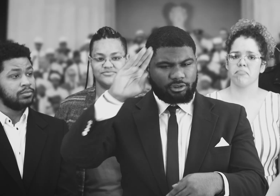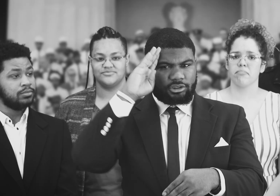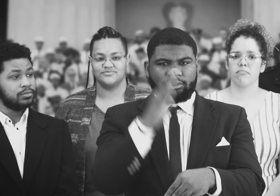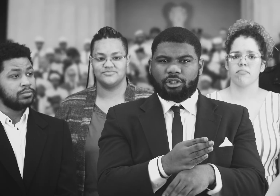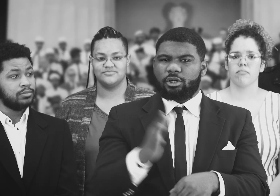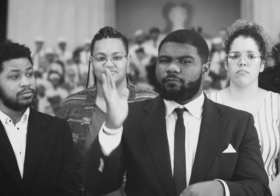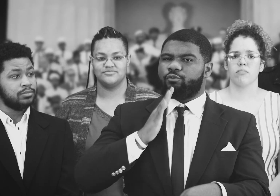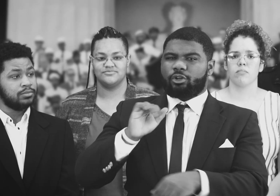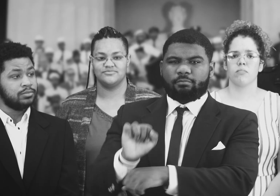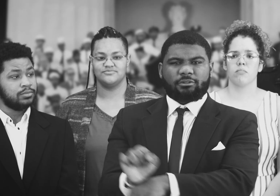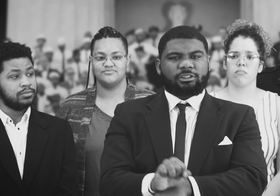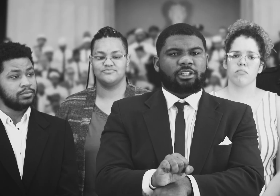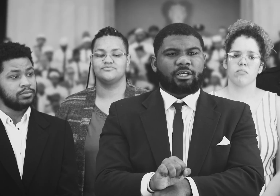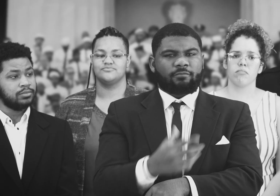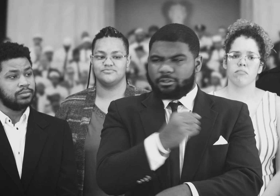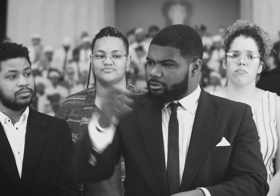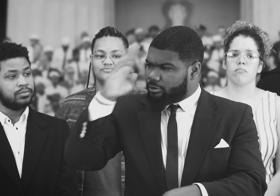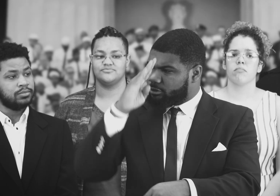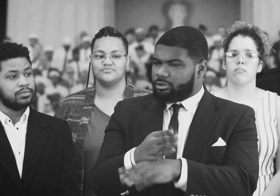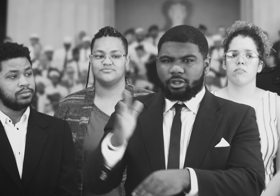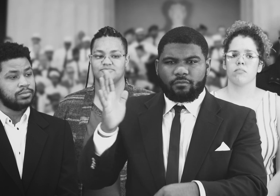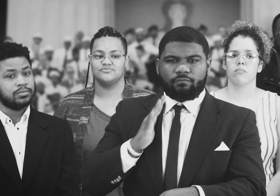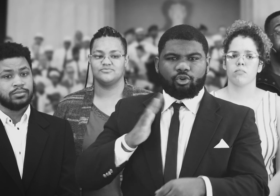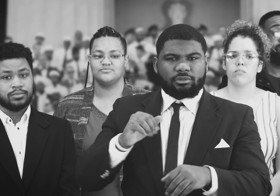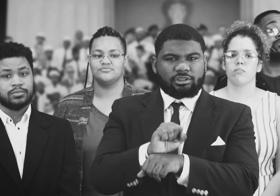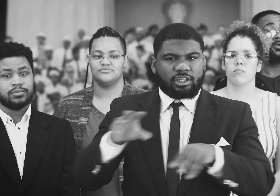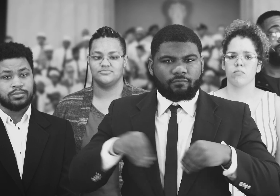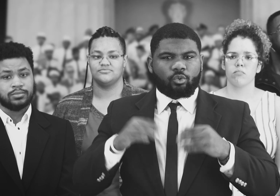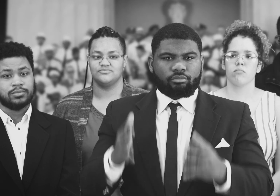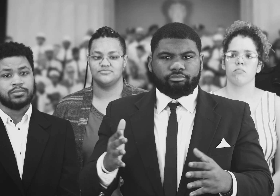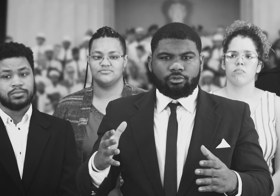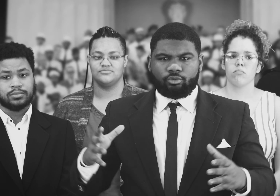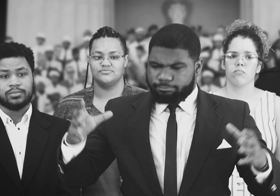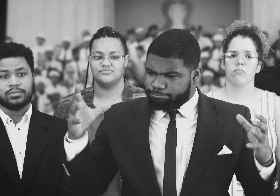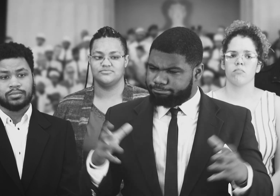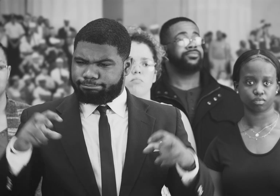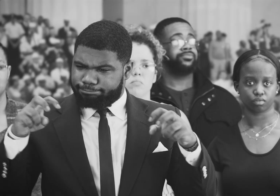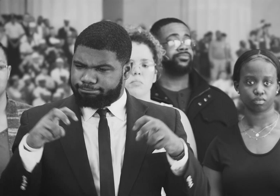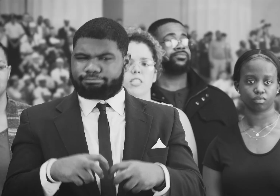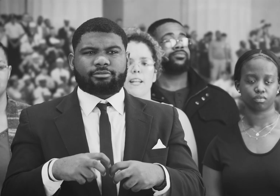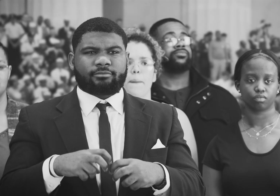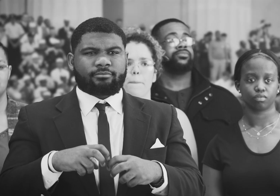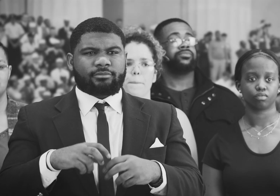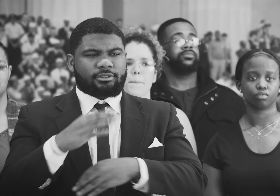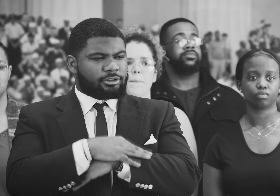the sons of former slaves and the sons of former slave owners will be able to sit down together at